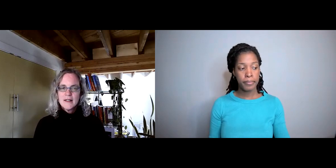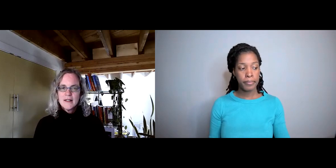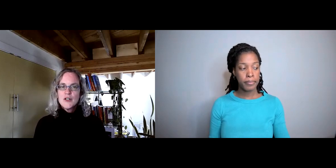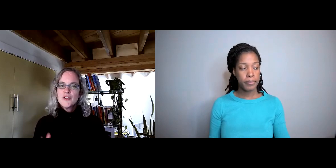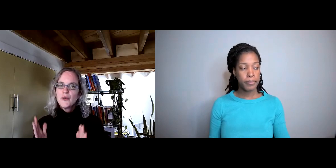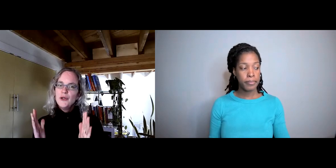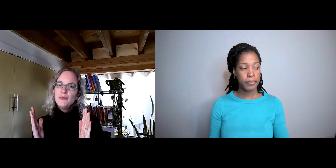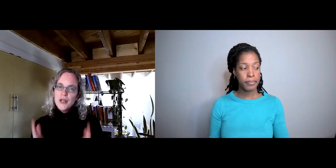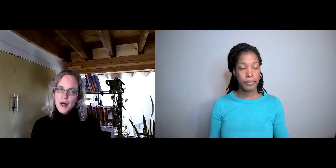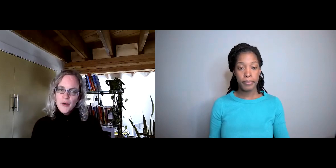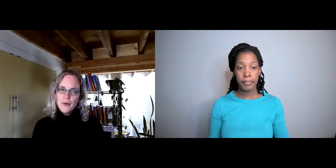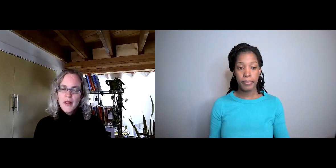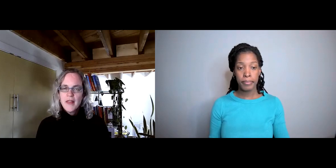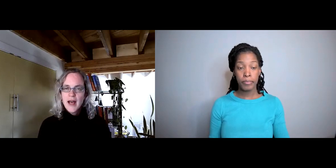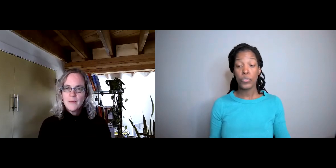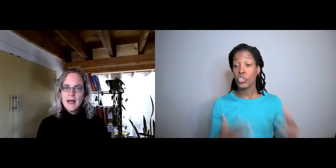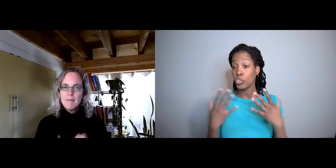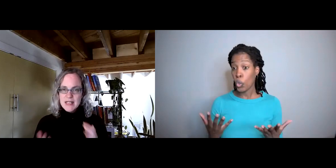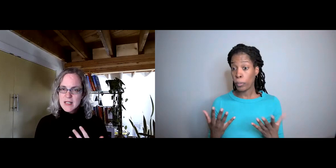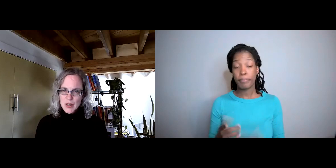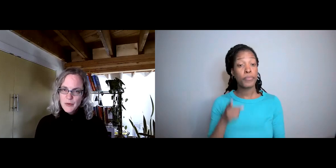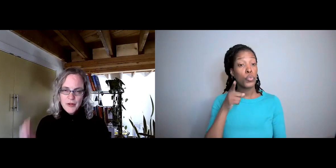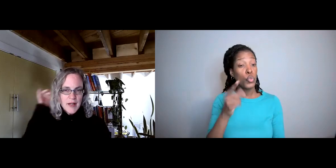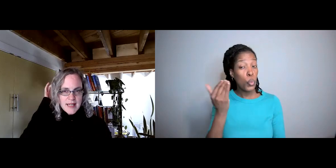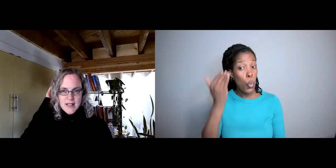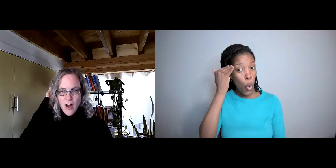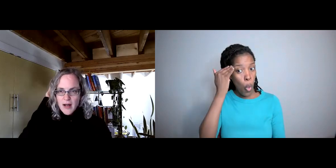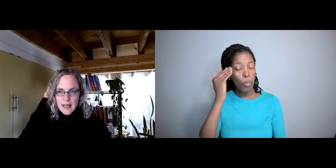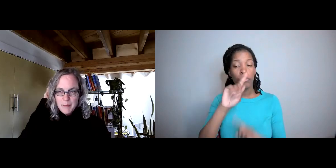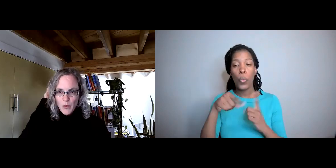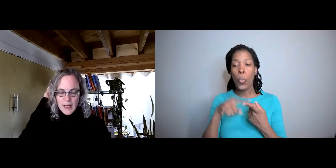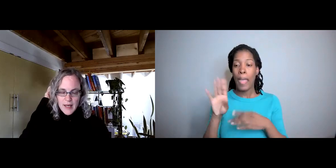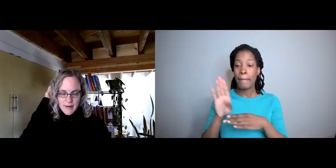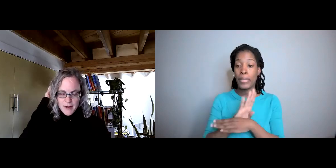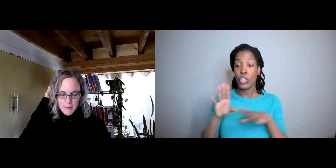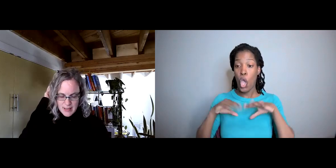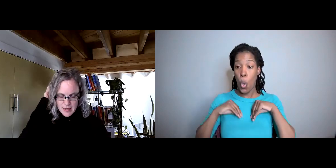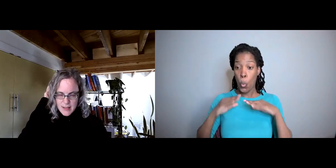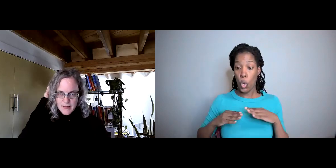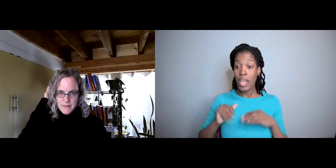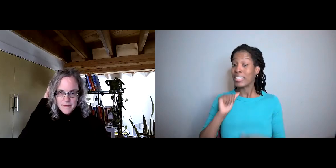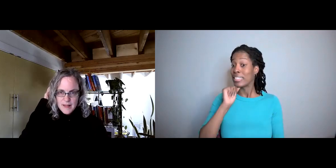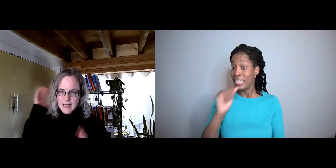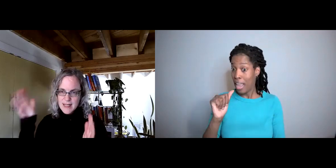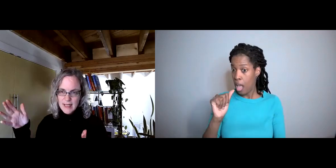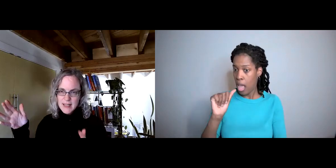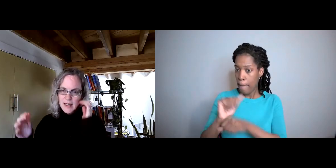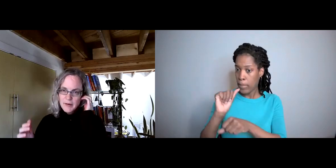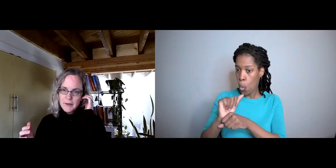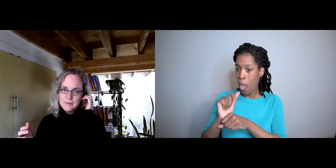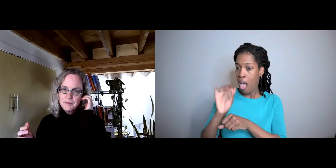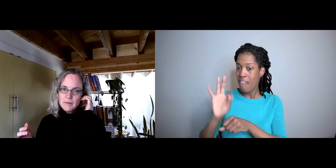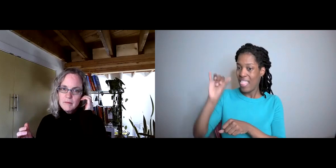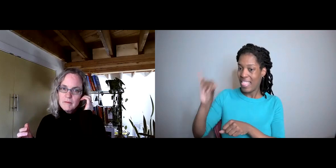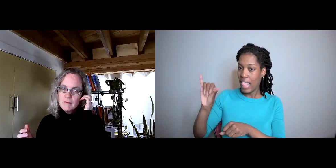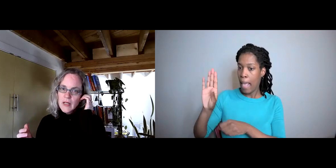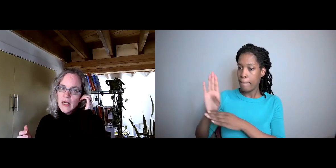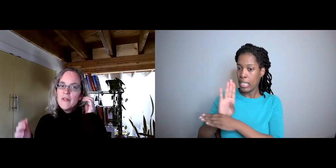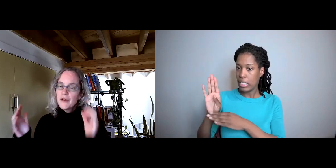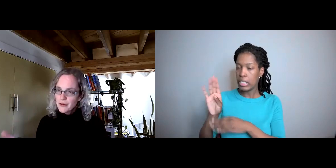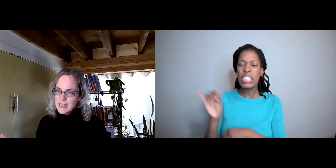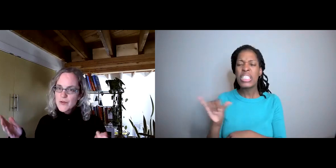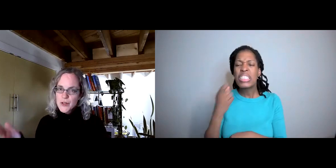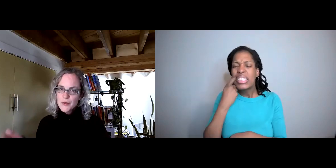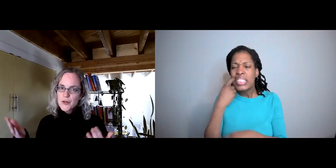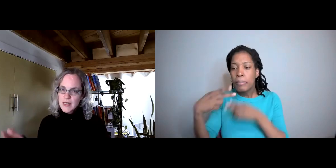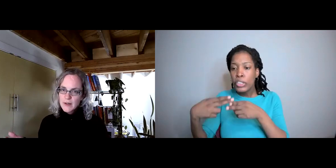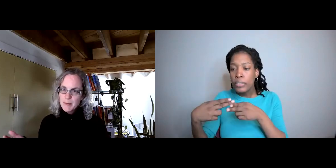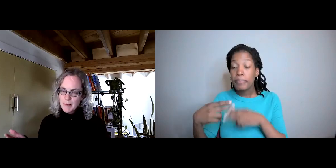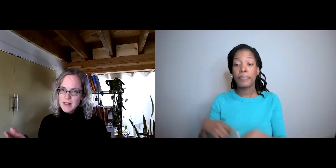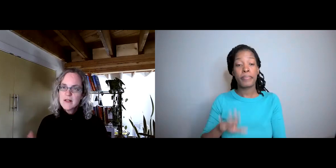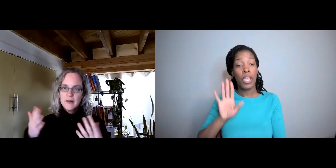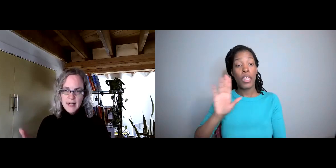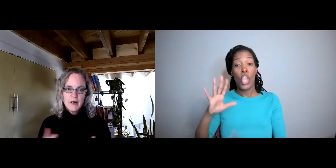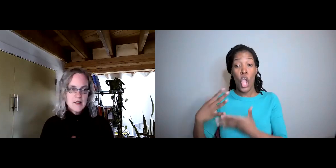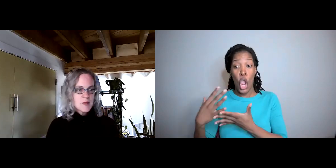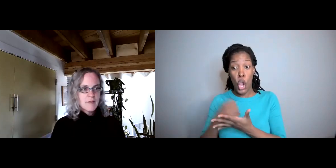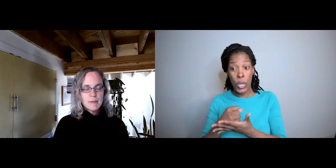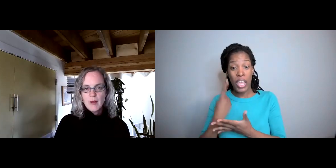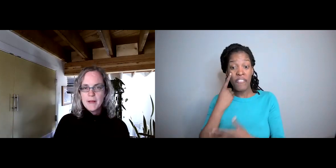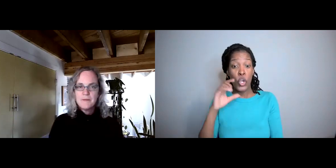So you know, that when a business owner is not an employee of their business, right that second scenario, their earnings for social security purposes are net earnings from self-employment.